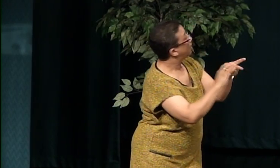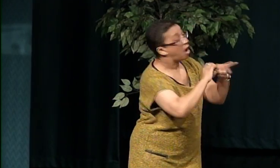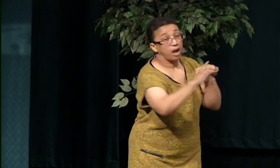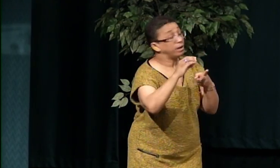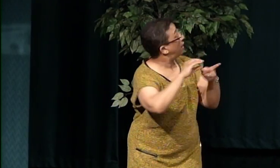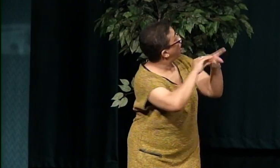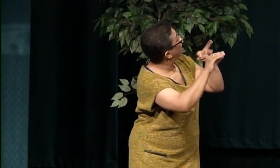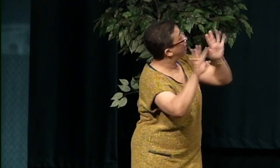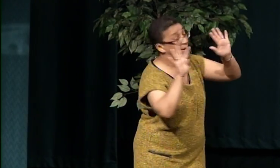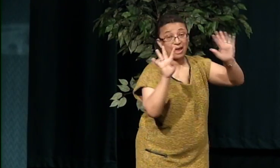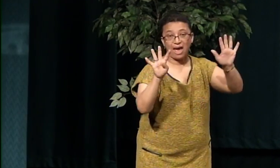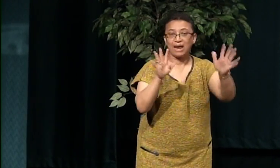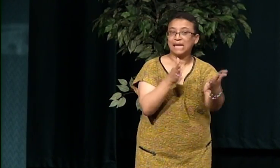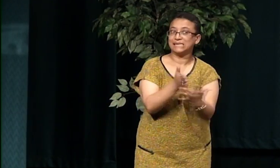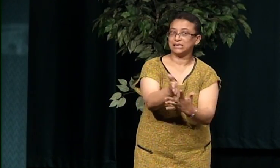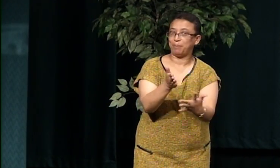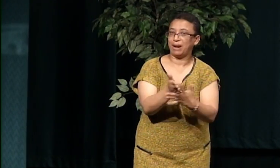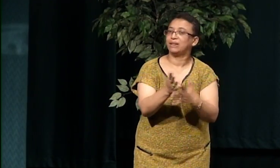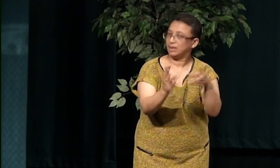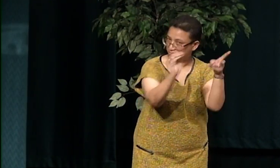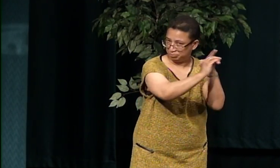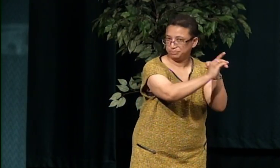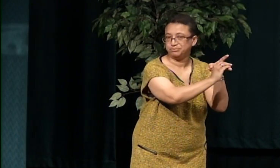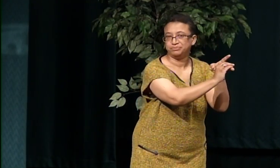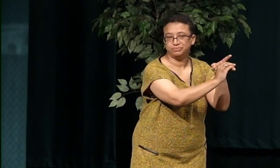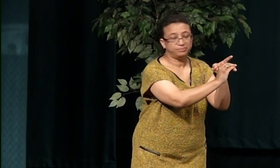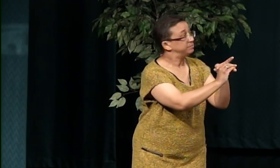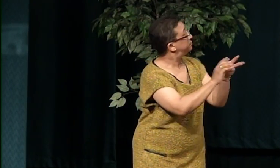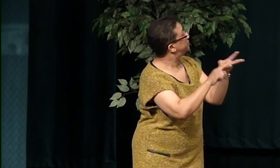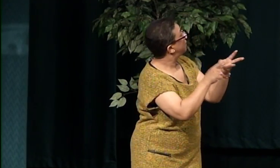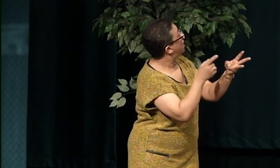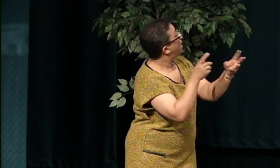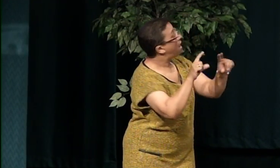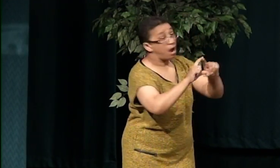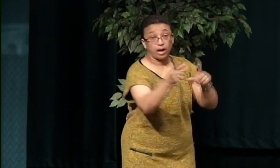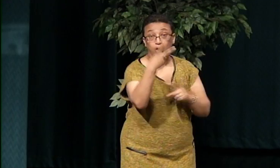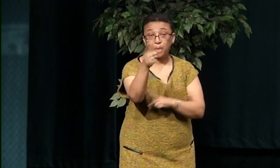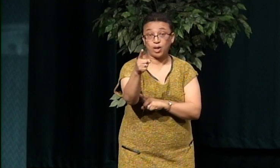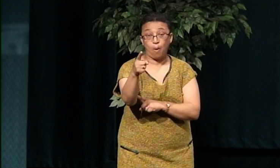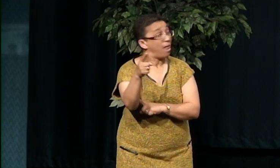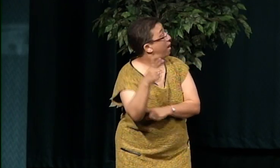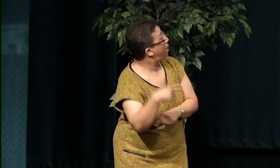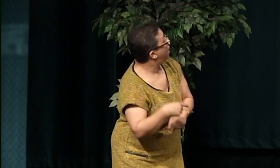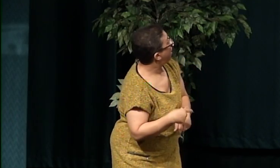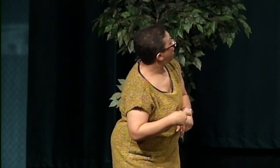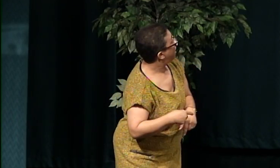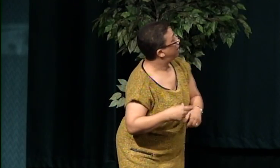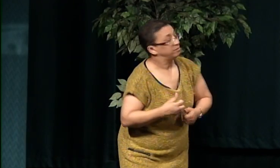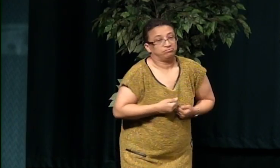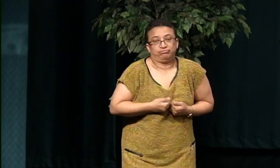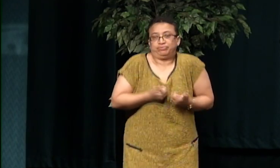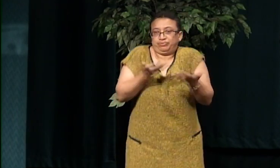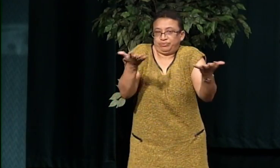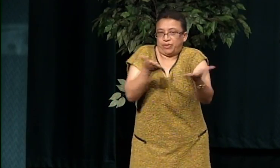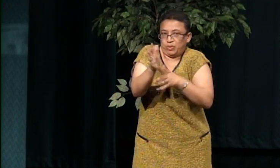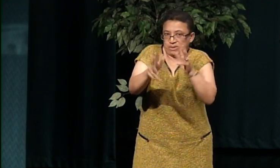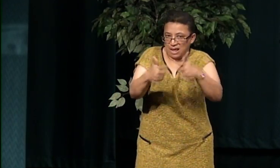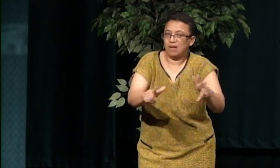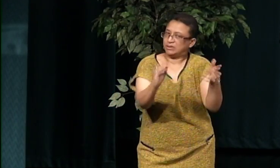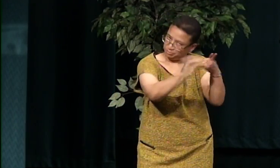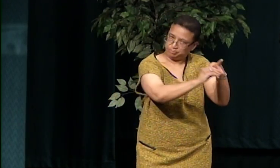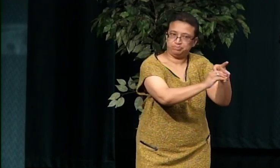Article IX, accessibility.